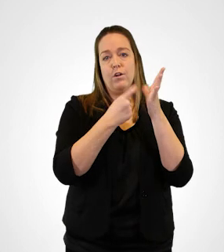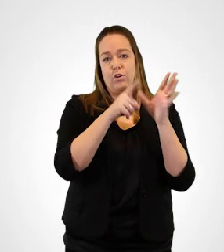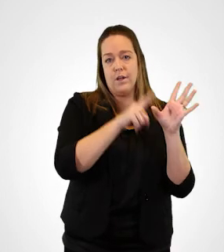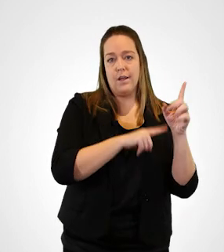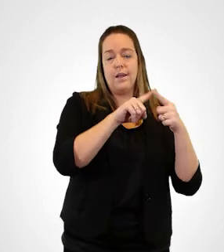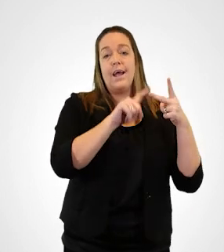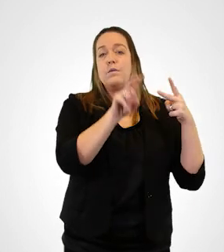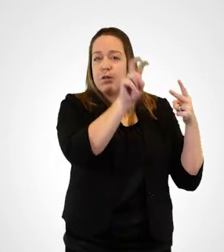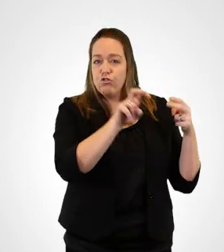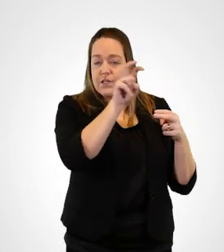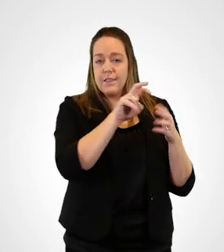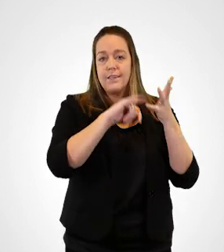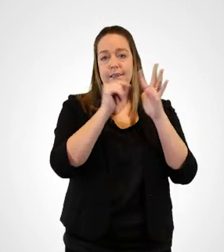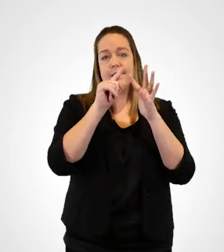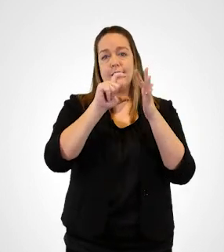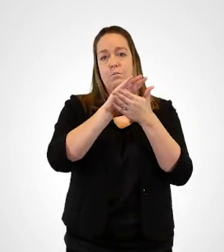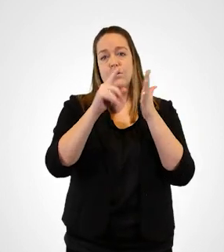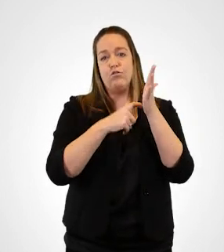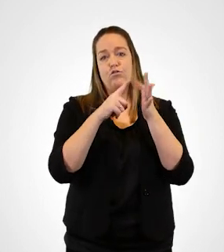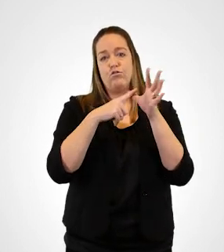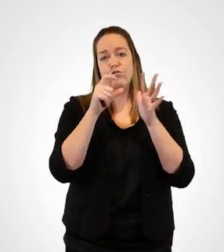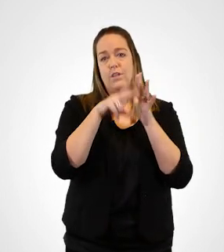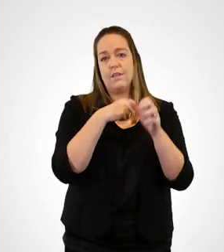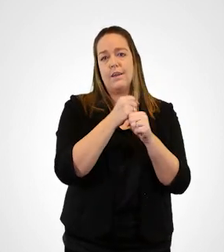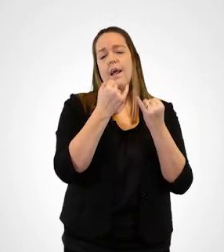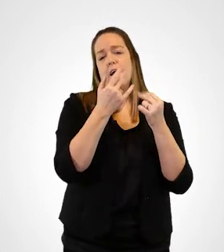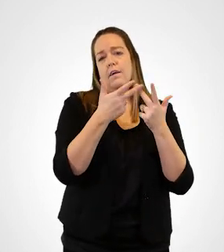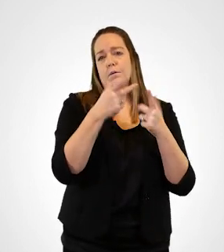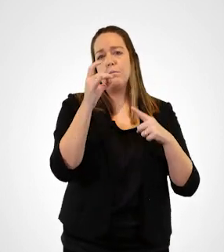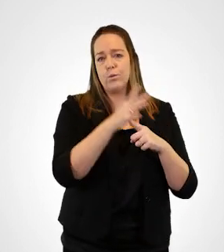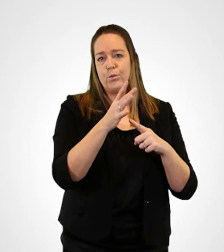and speechreading seems to be the other important predictor.